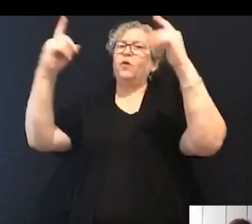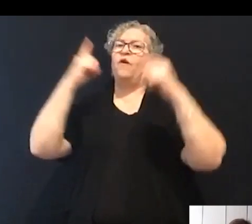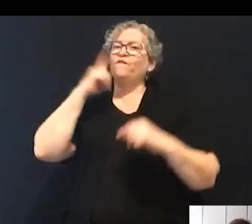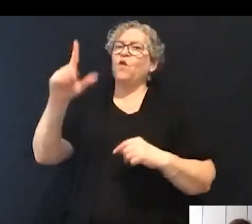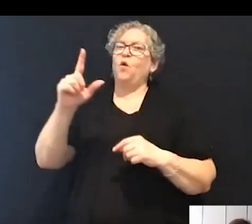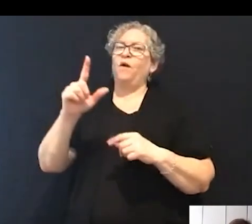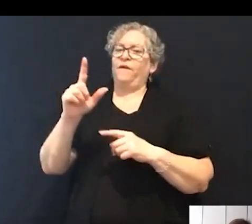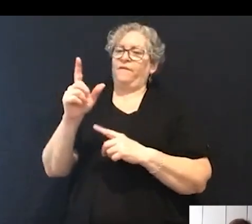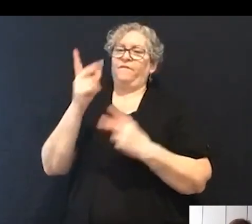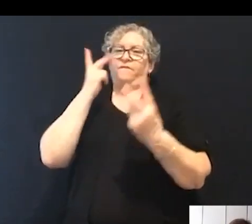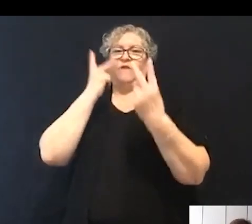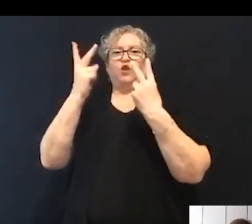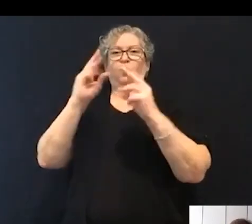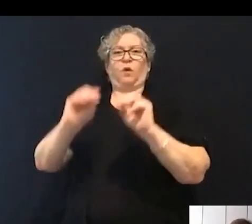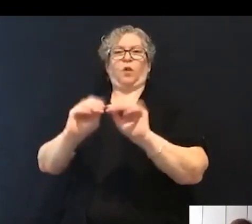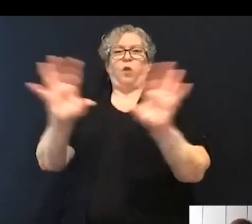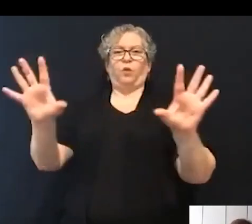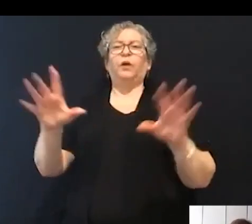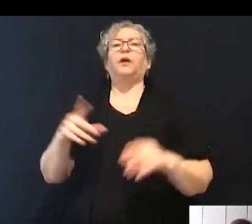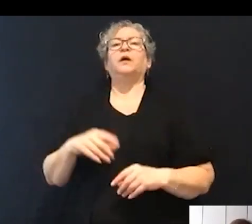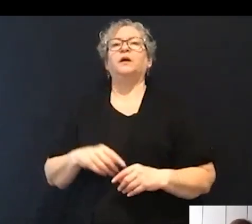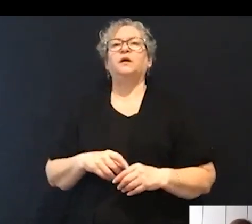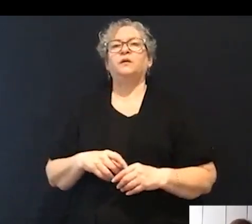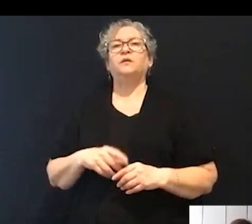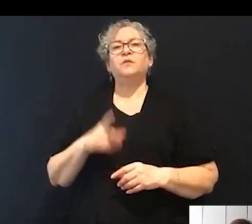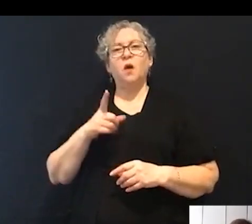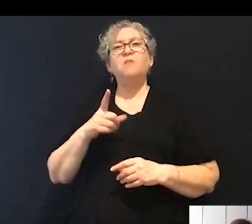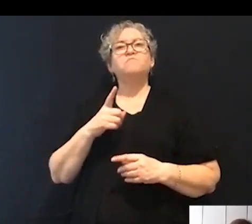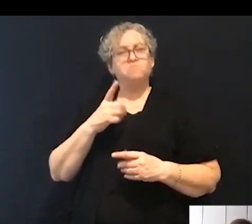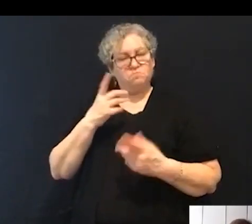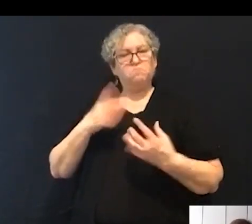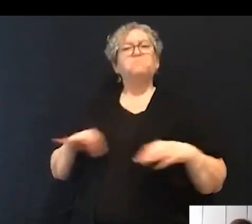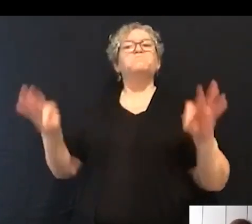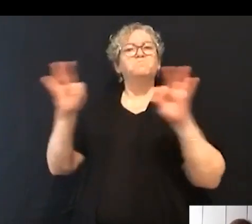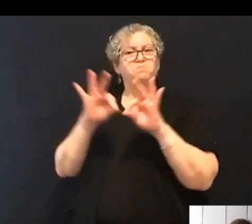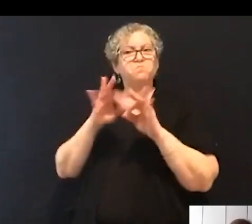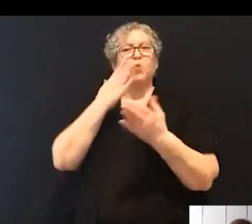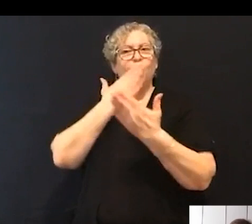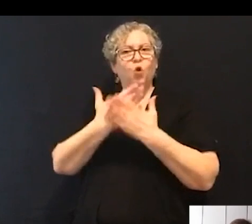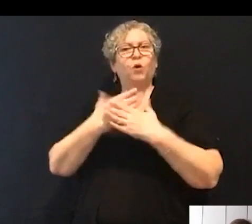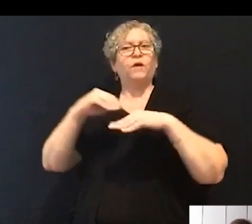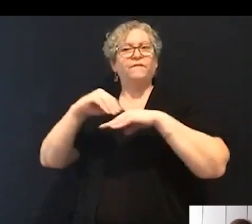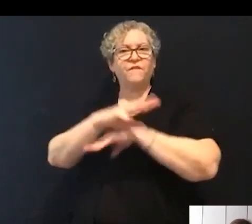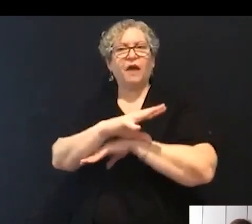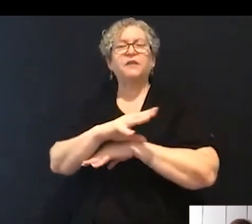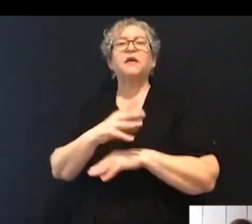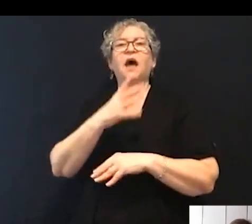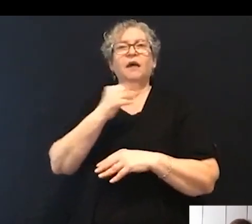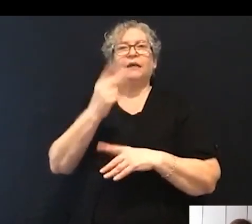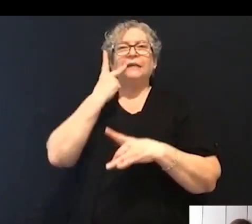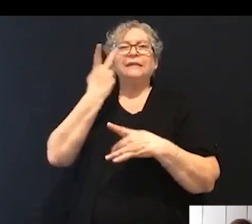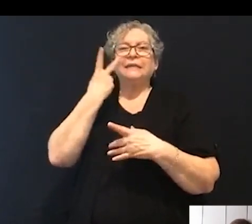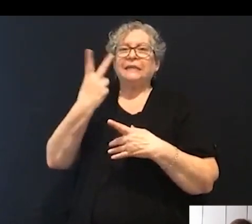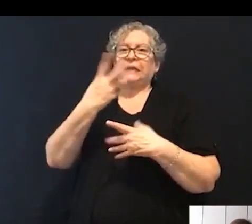So also here, highly meaningful effects. And these are summarized here in graphs.